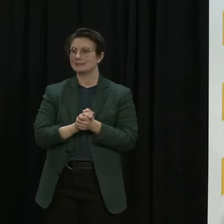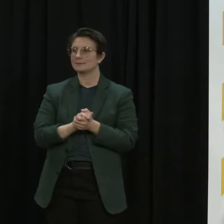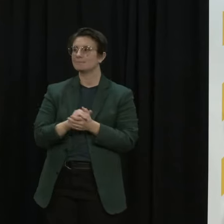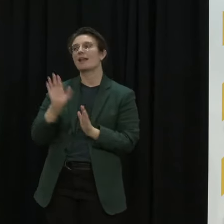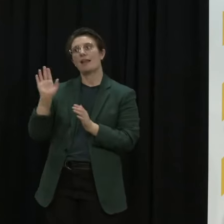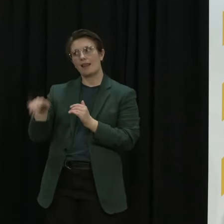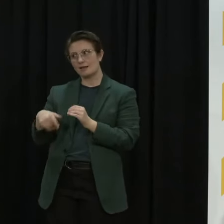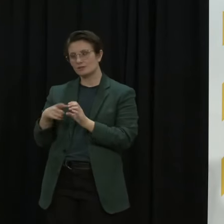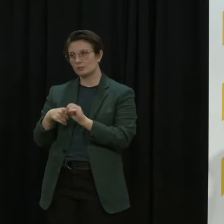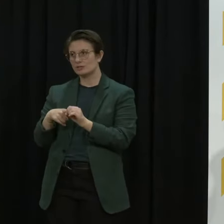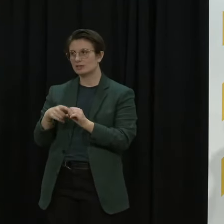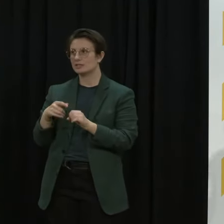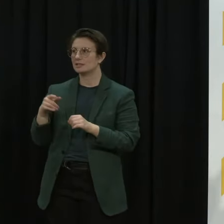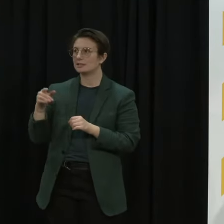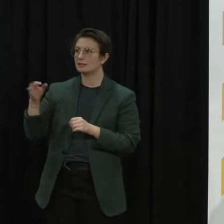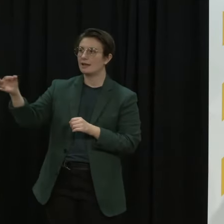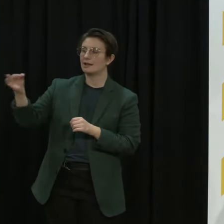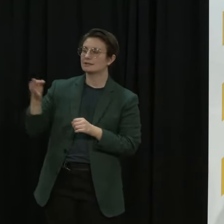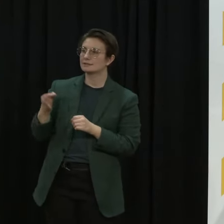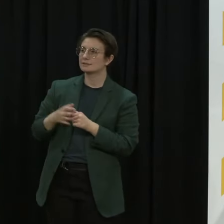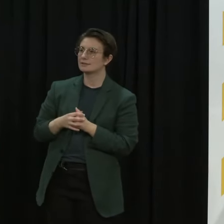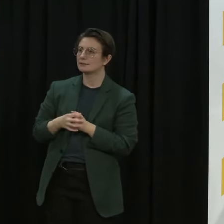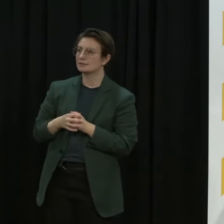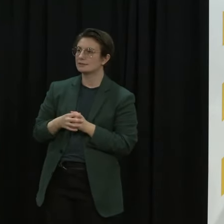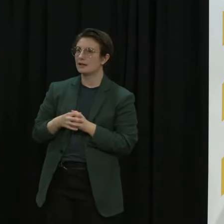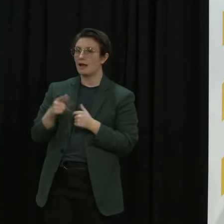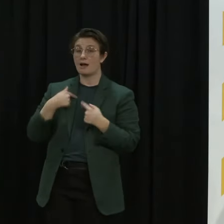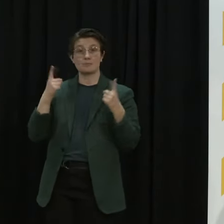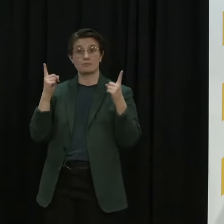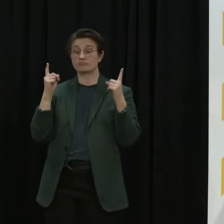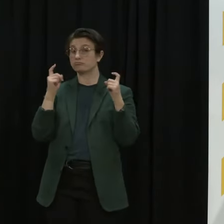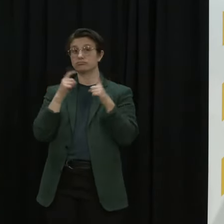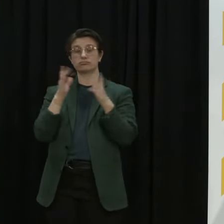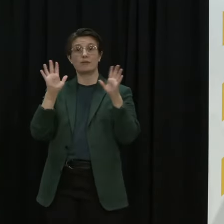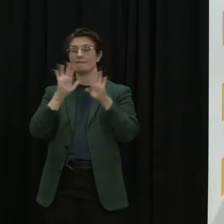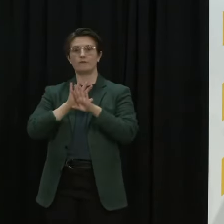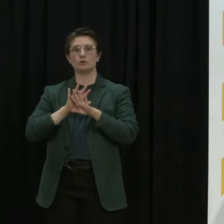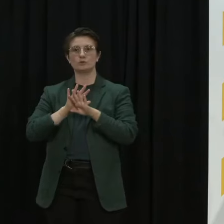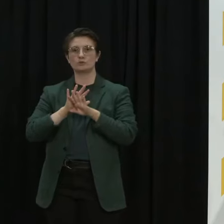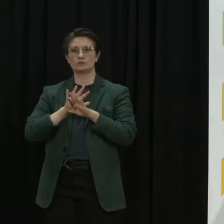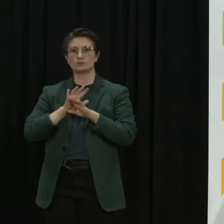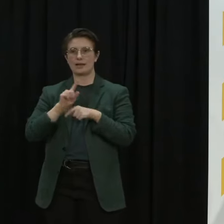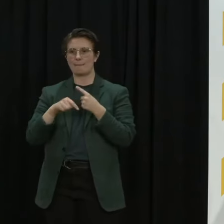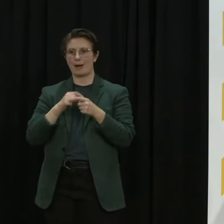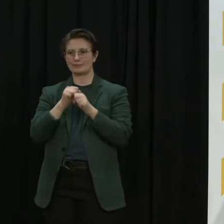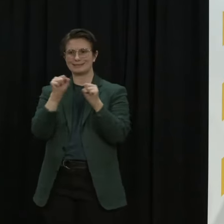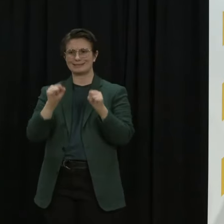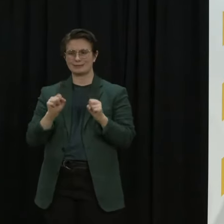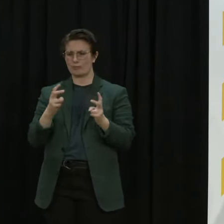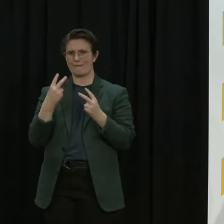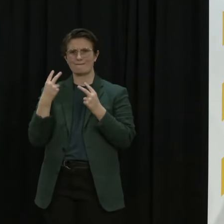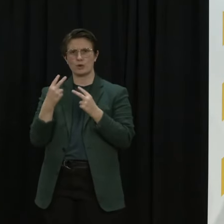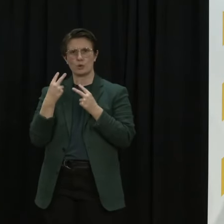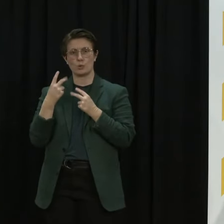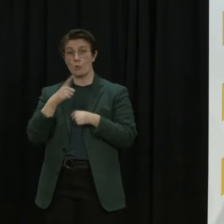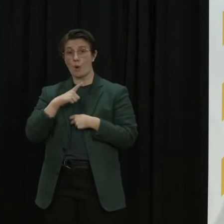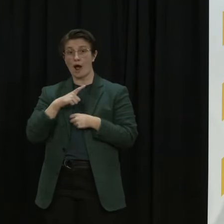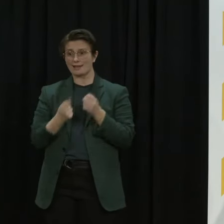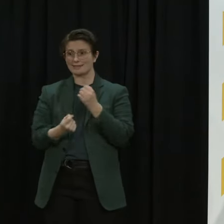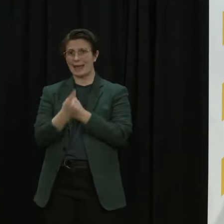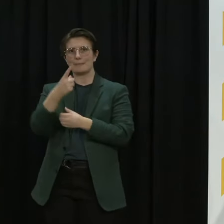during the high demand periods.